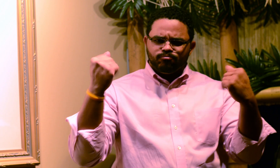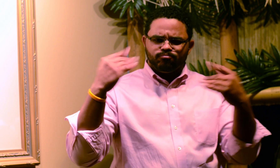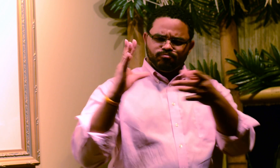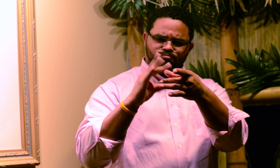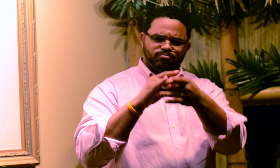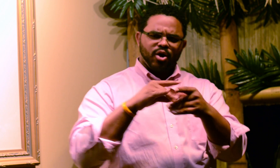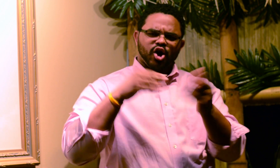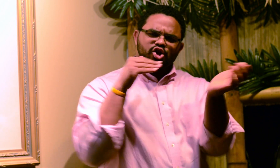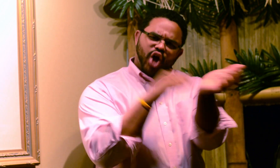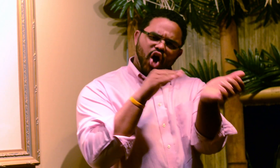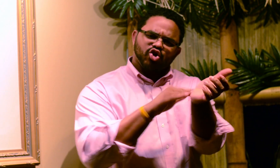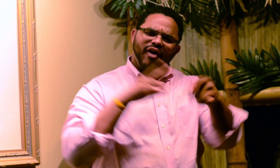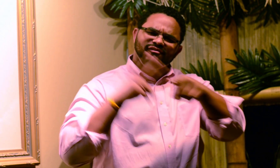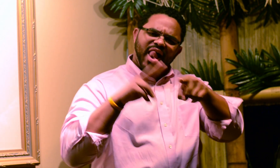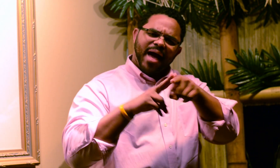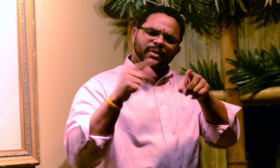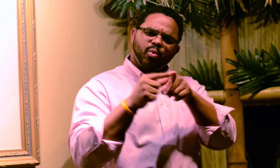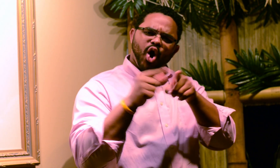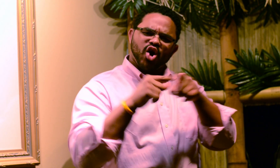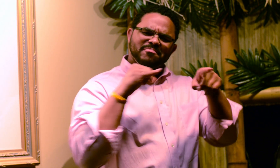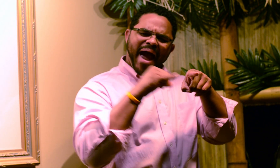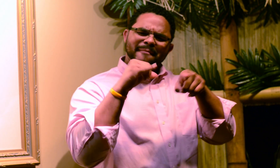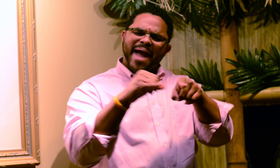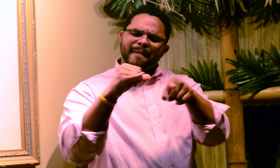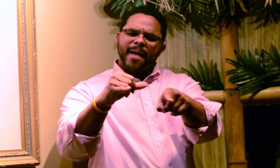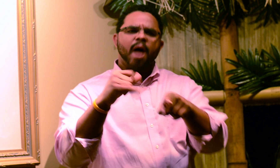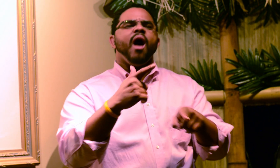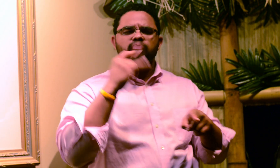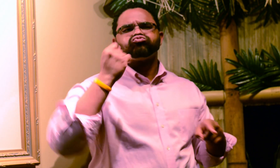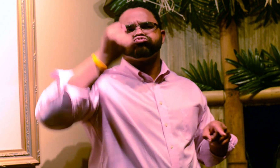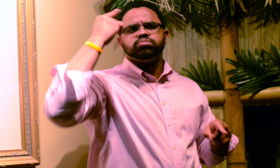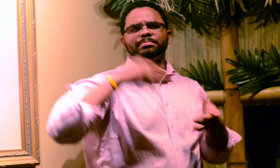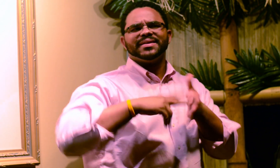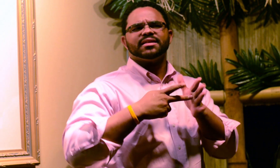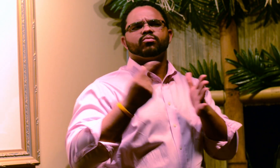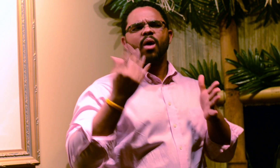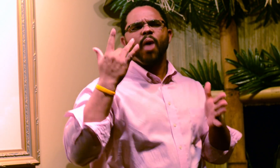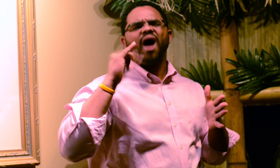They are competent, they know all that medical terminology.